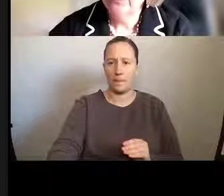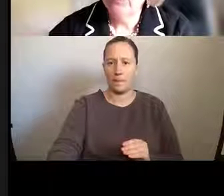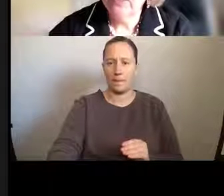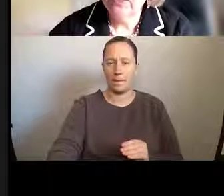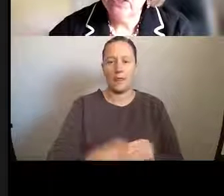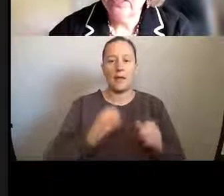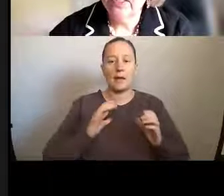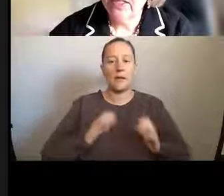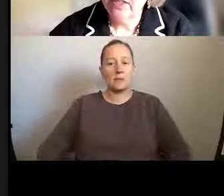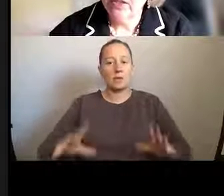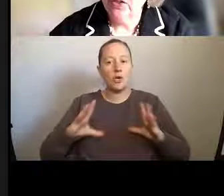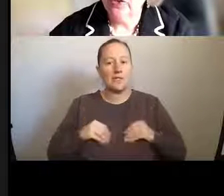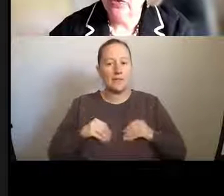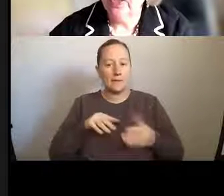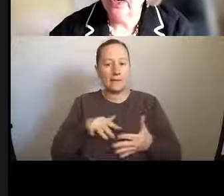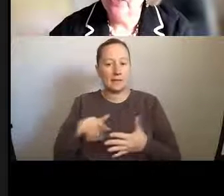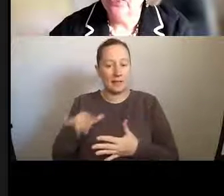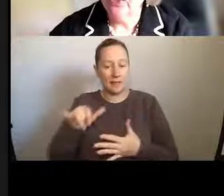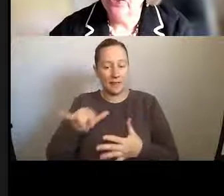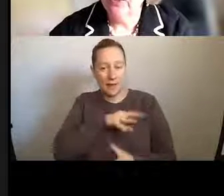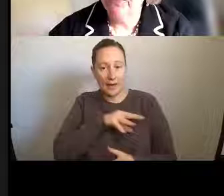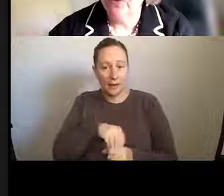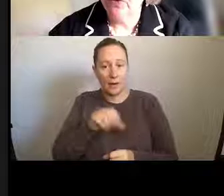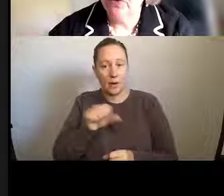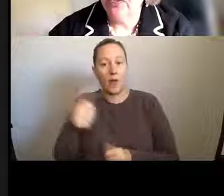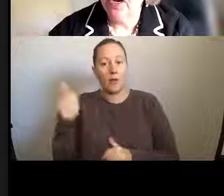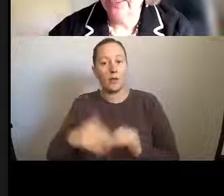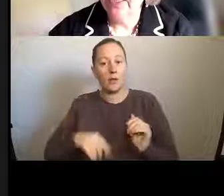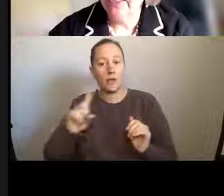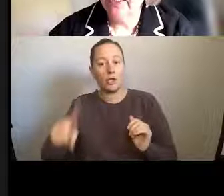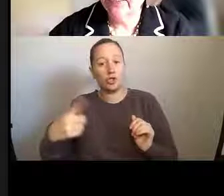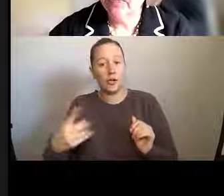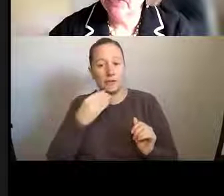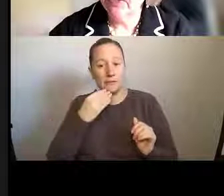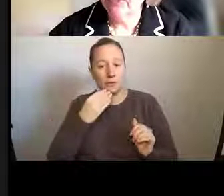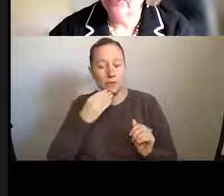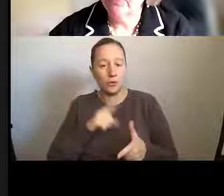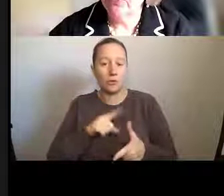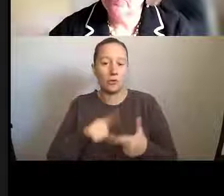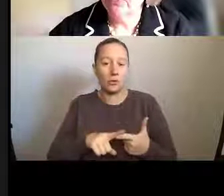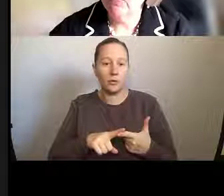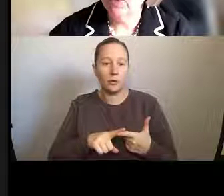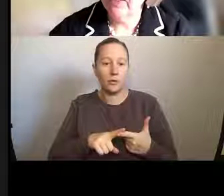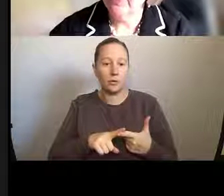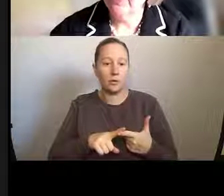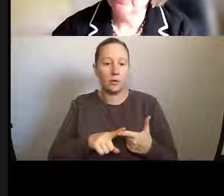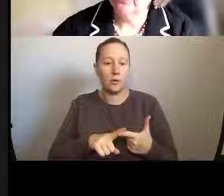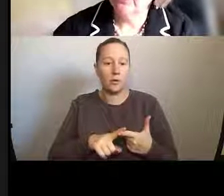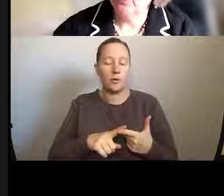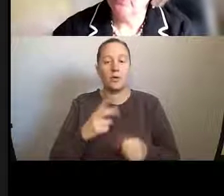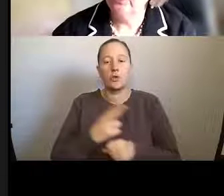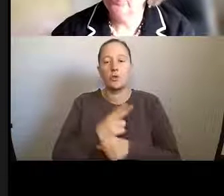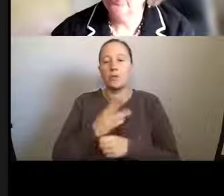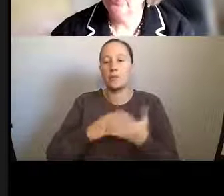They want to know does this include other than just food, i. e. acceptance of use of a product such as a wheelchair,